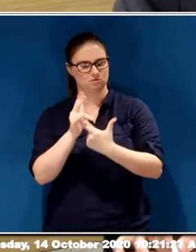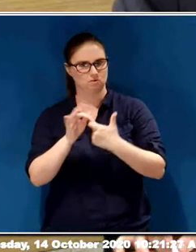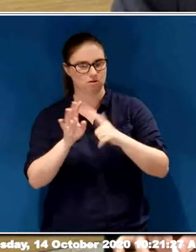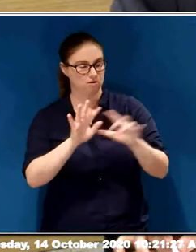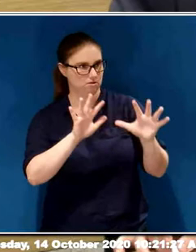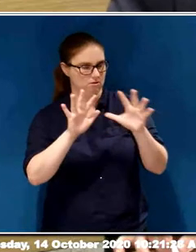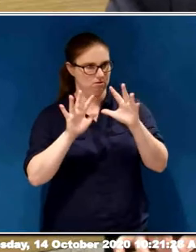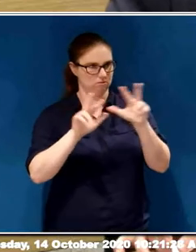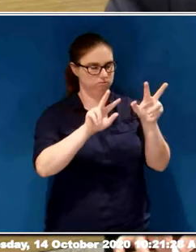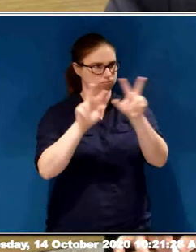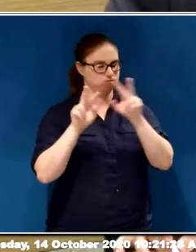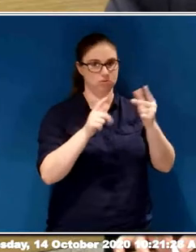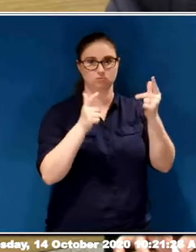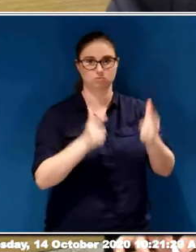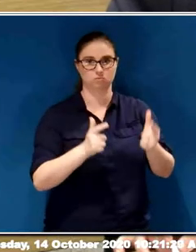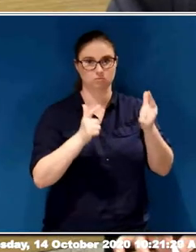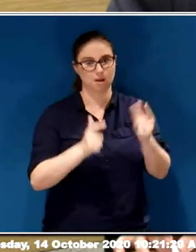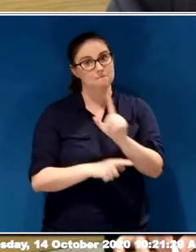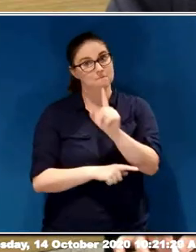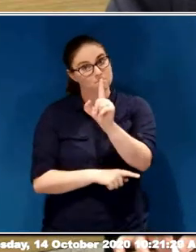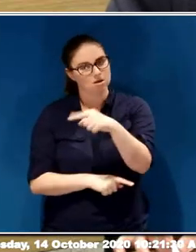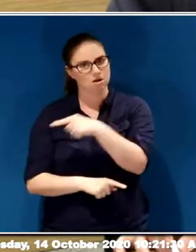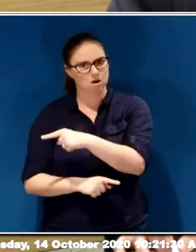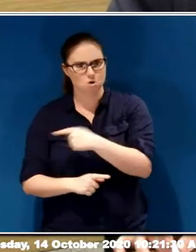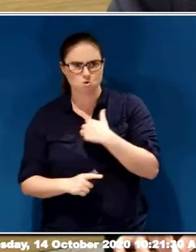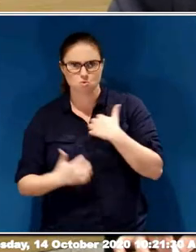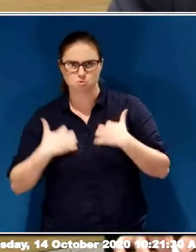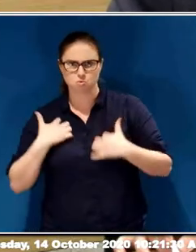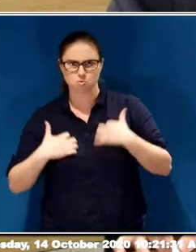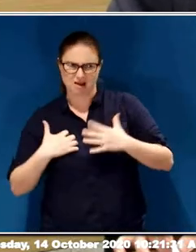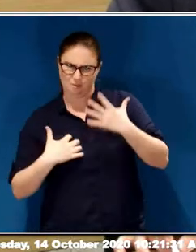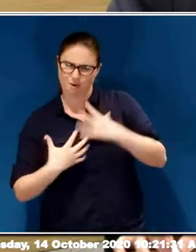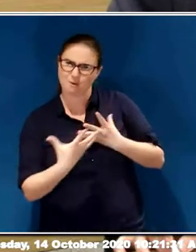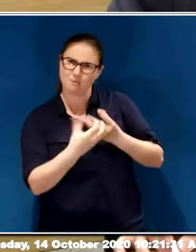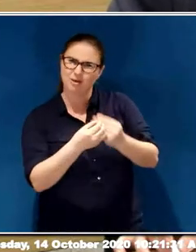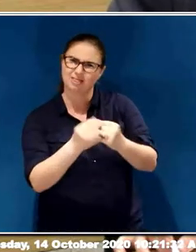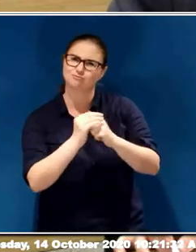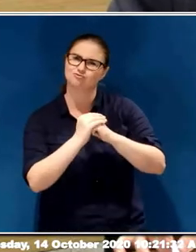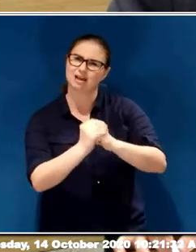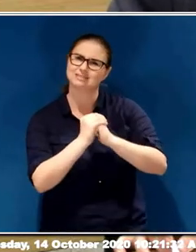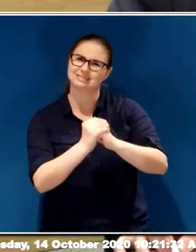Obviously I was with him for support, hanging back to allow him to be with his